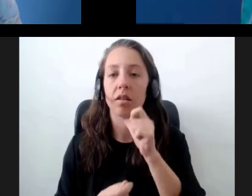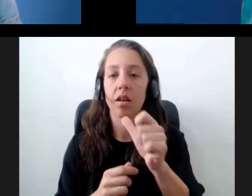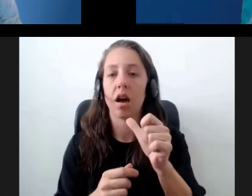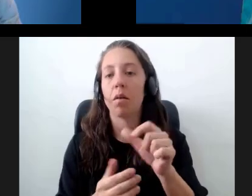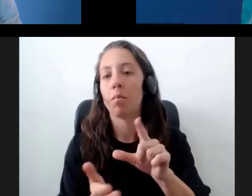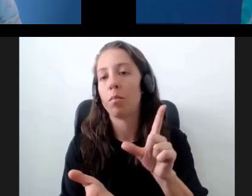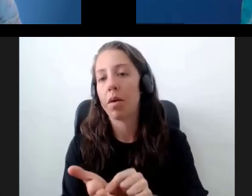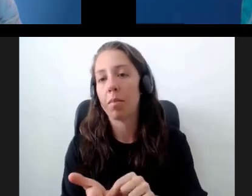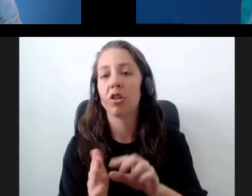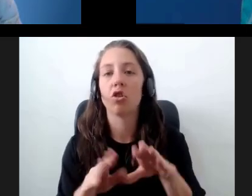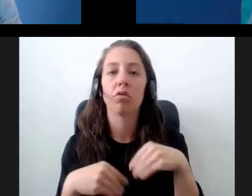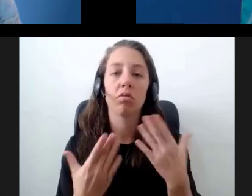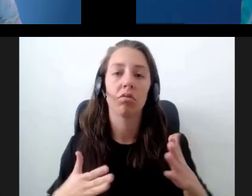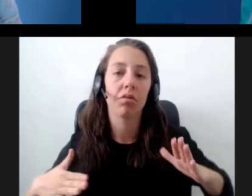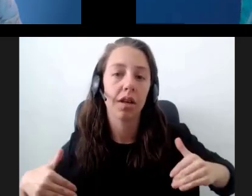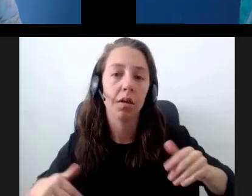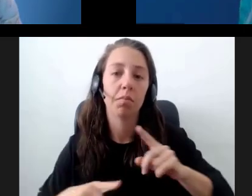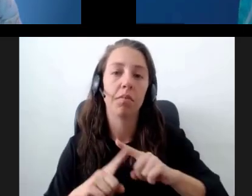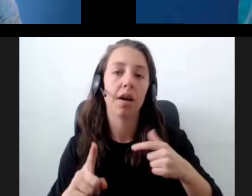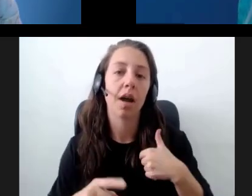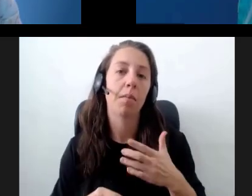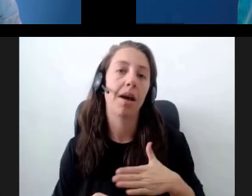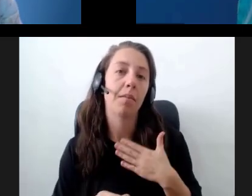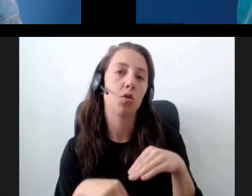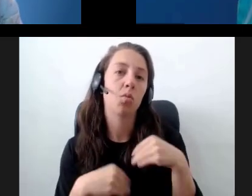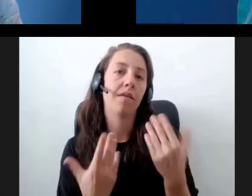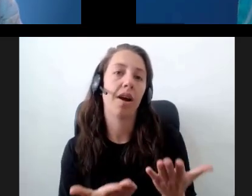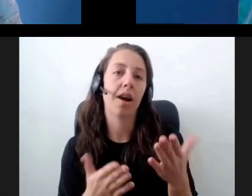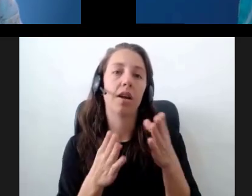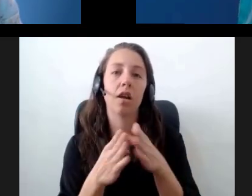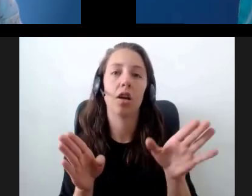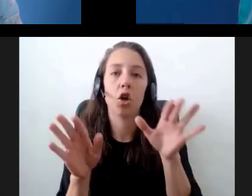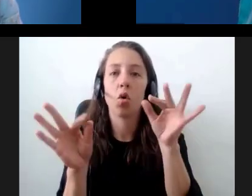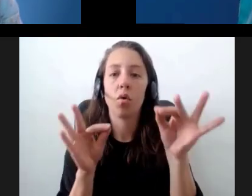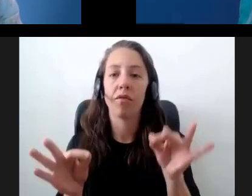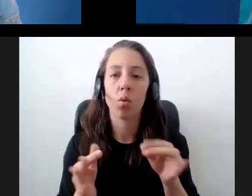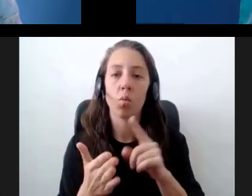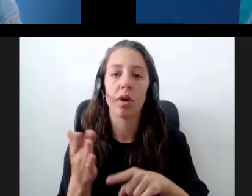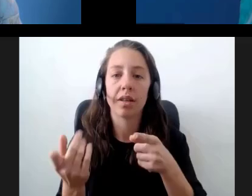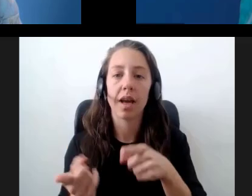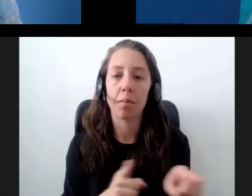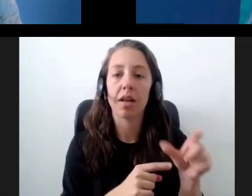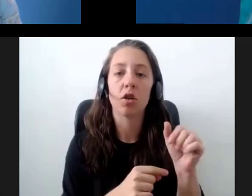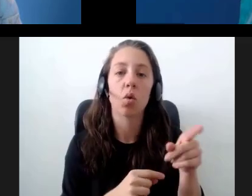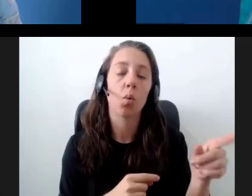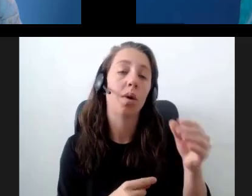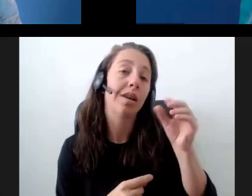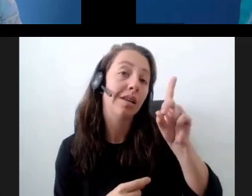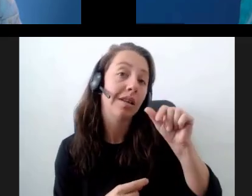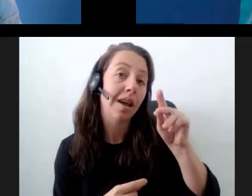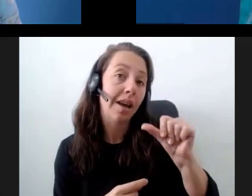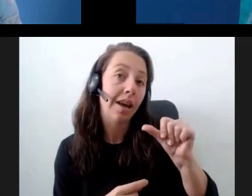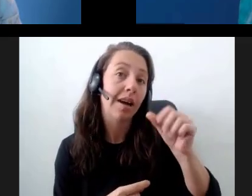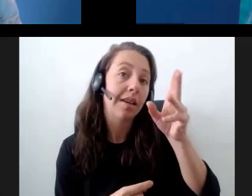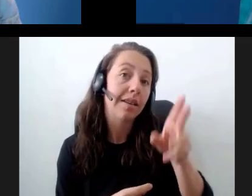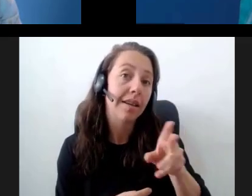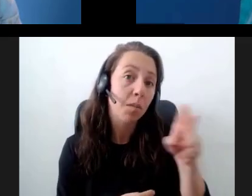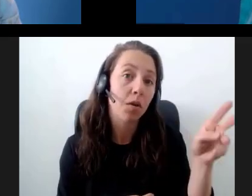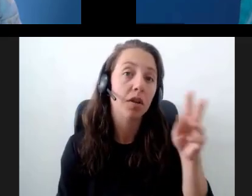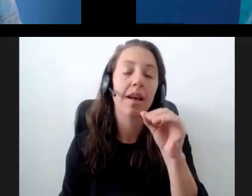of what's happening in the goals. There will be changes to the data tables and the training program plan form